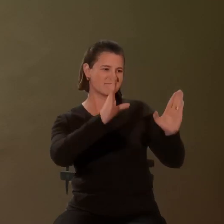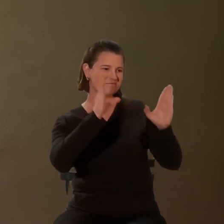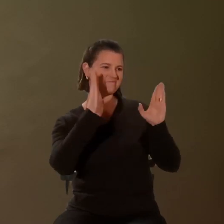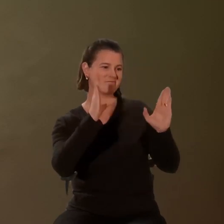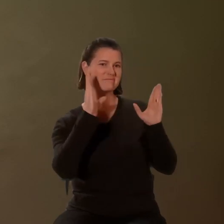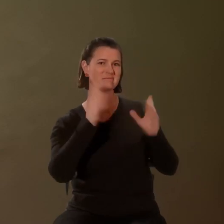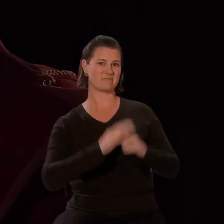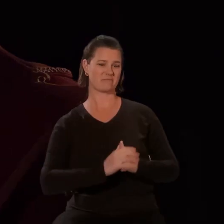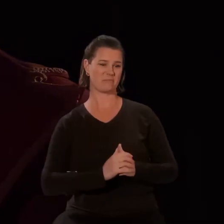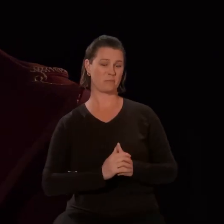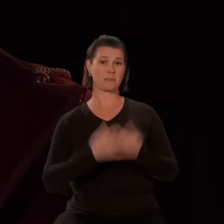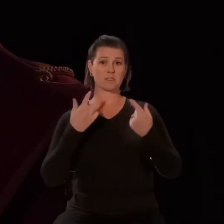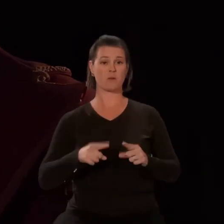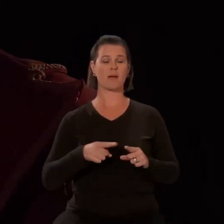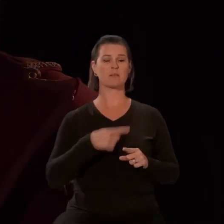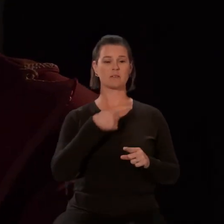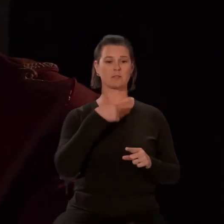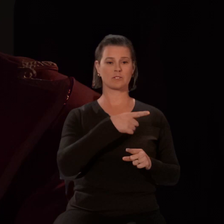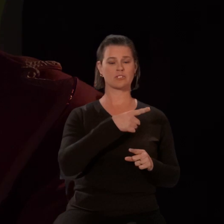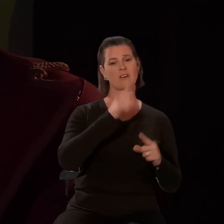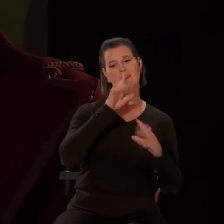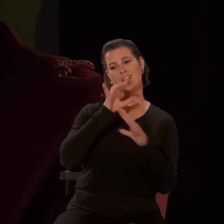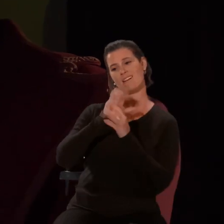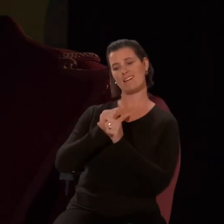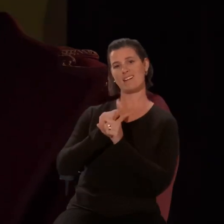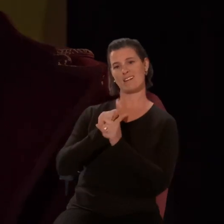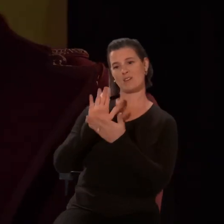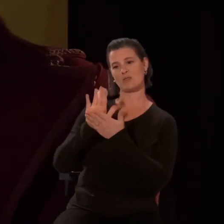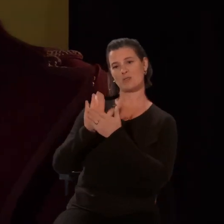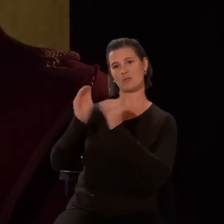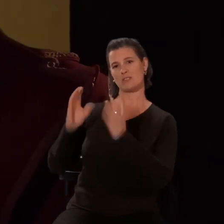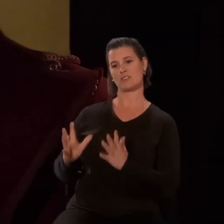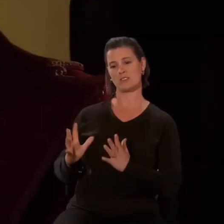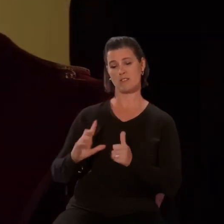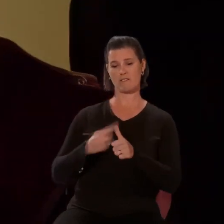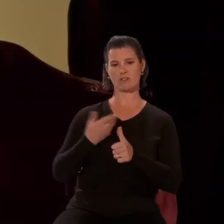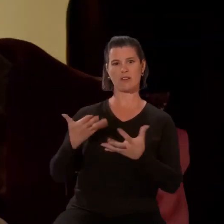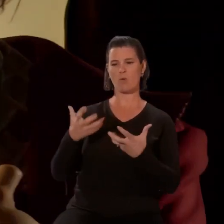So, when Katrina turned her fancy to the school master, well, first I wanted to fight him.